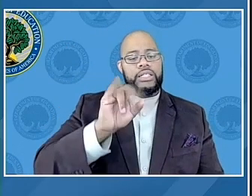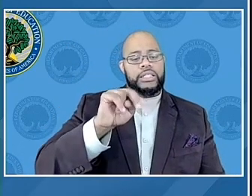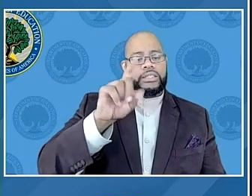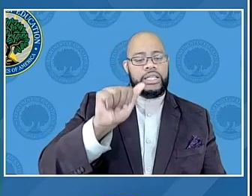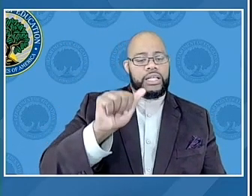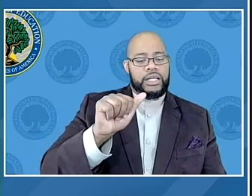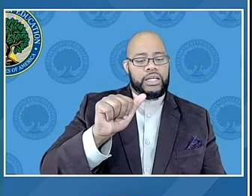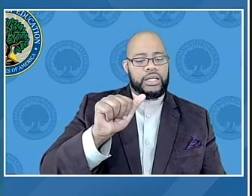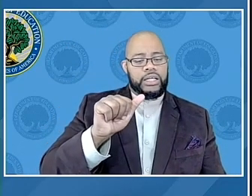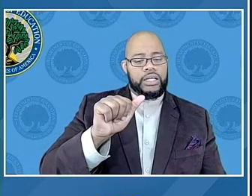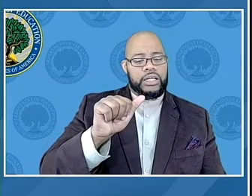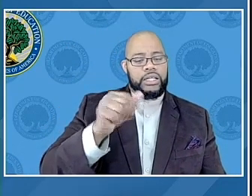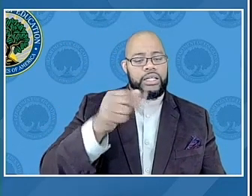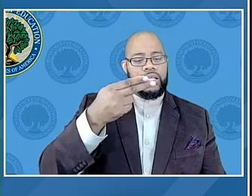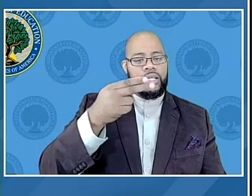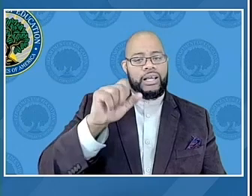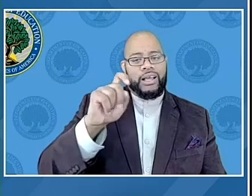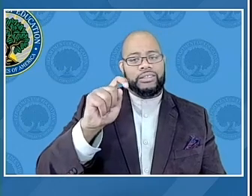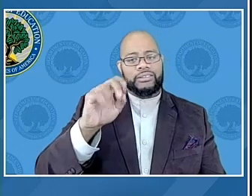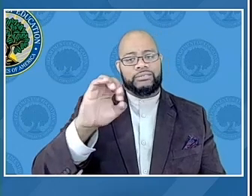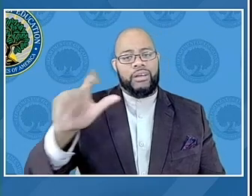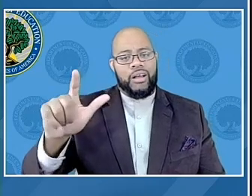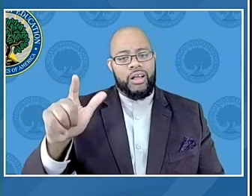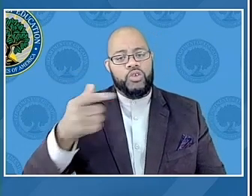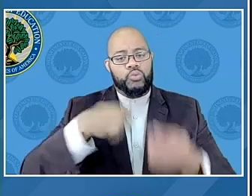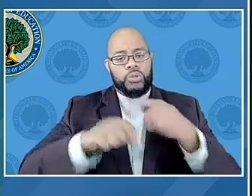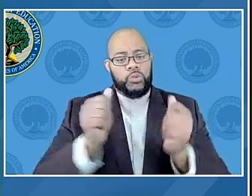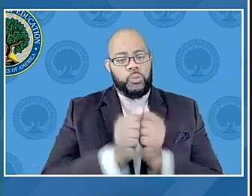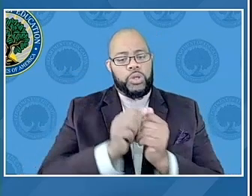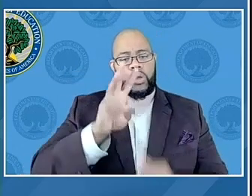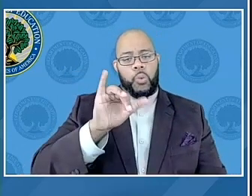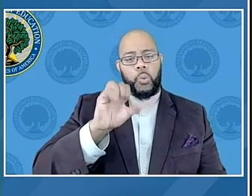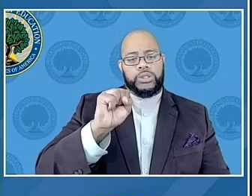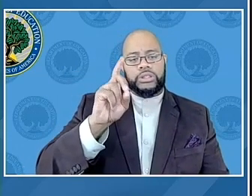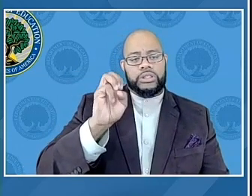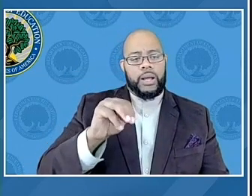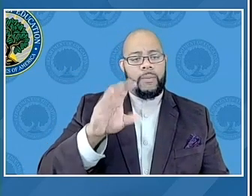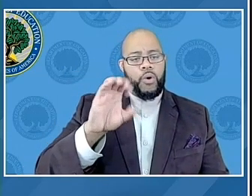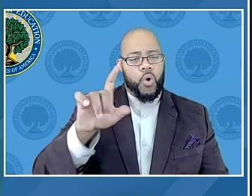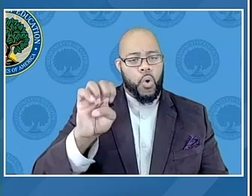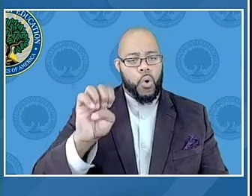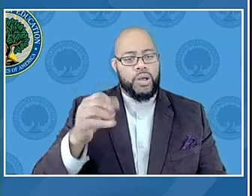Heckstall is switching with Wisdom Cole at this point, so.